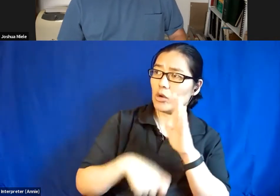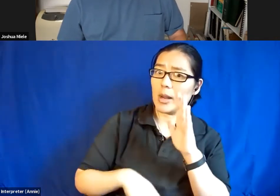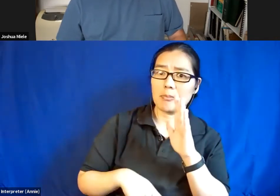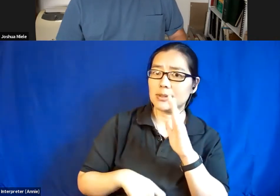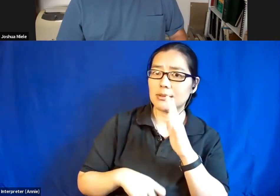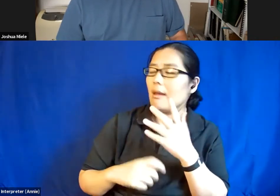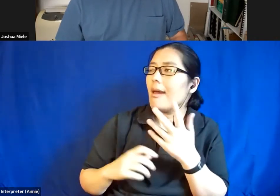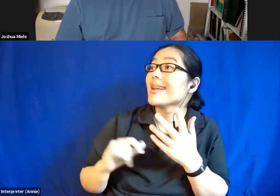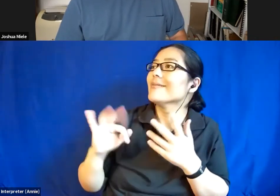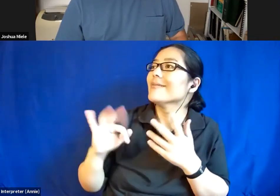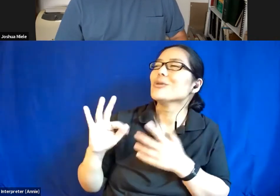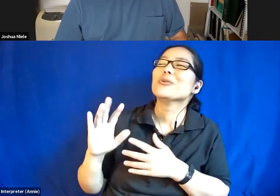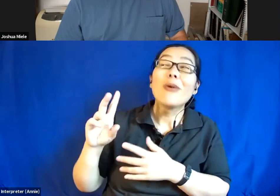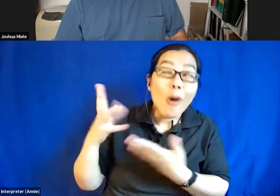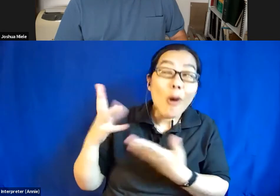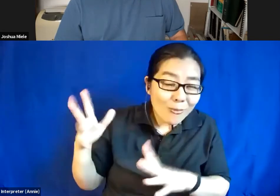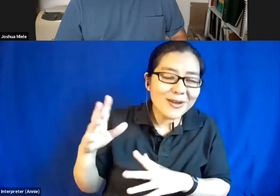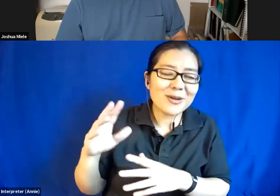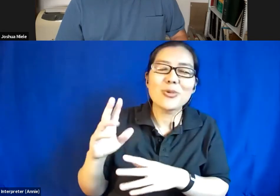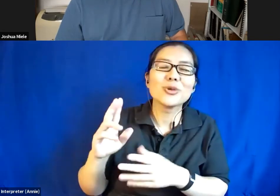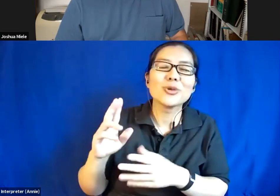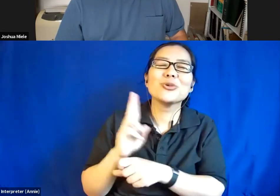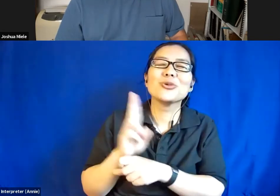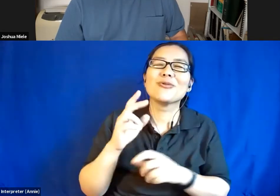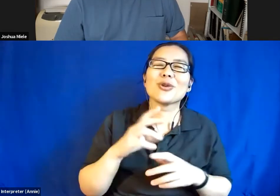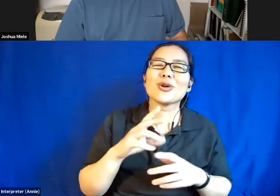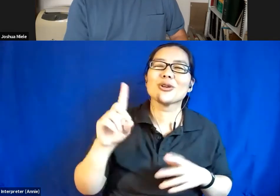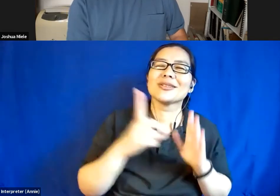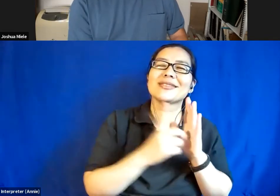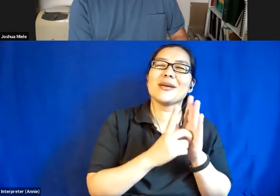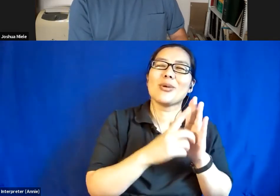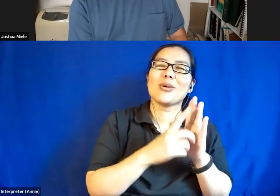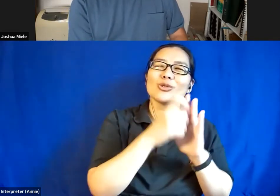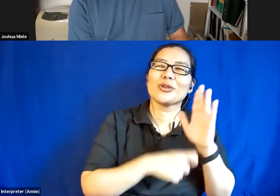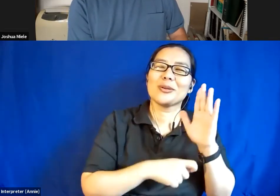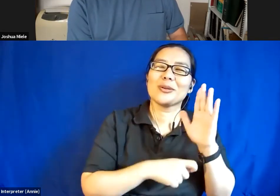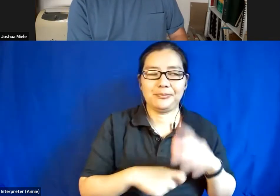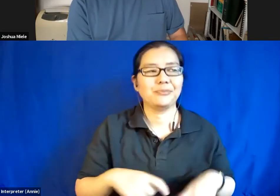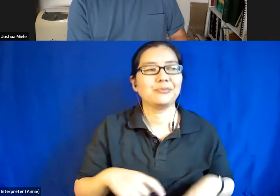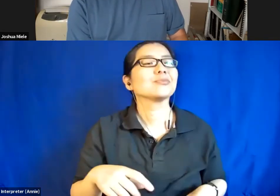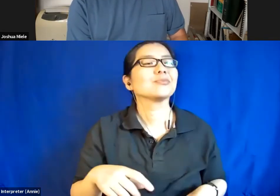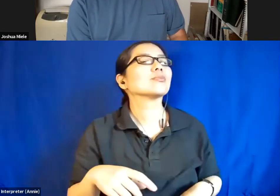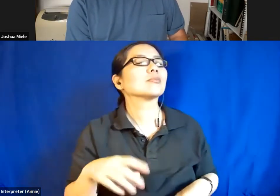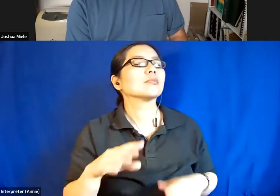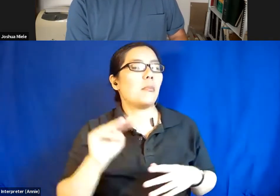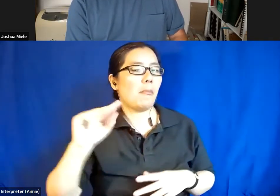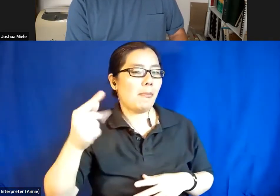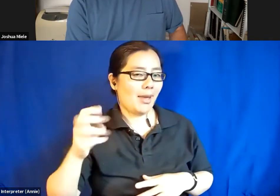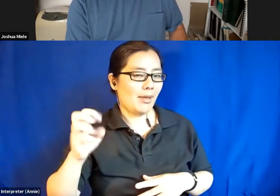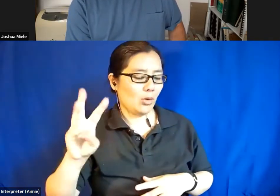demo script? Matthew Shifrin: We're working on that now. So we have an audio version of the first